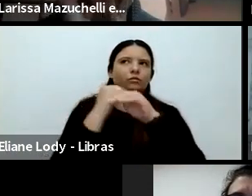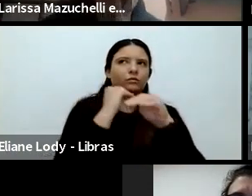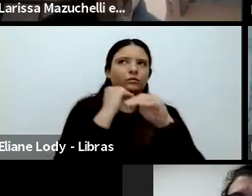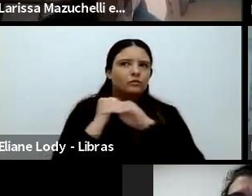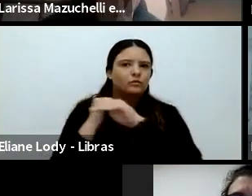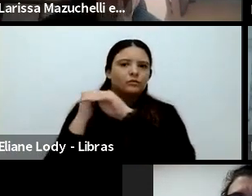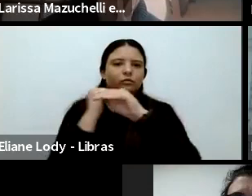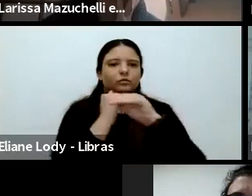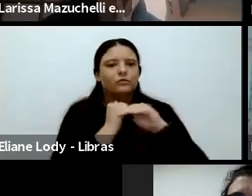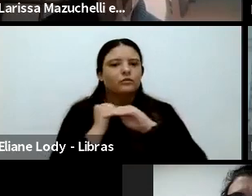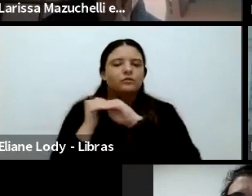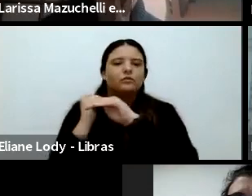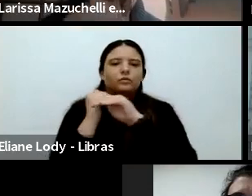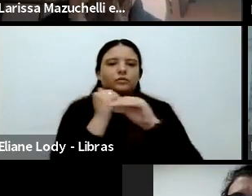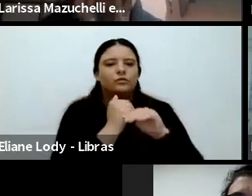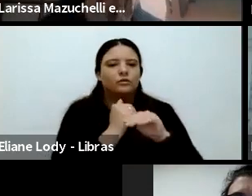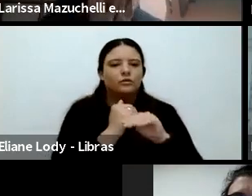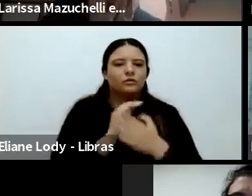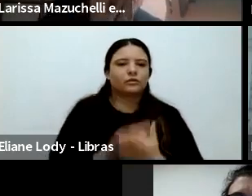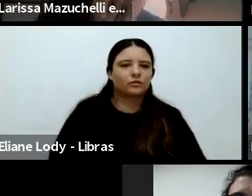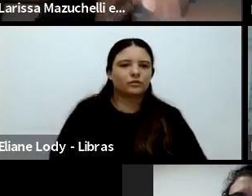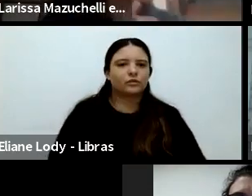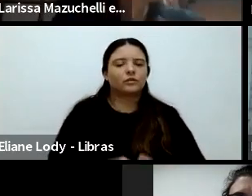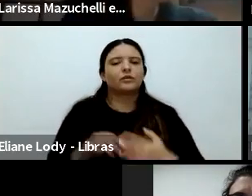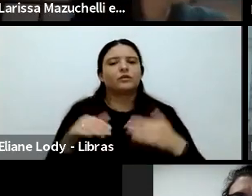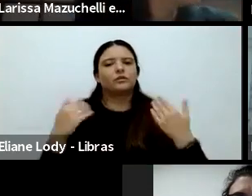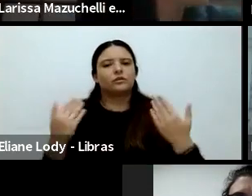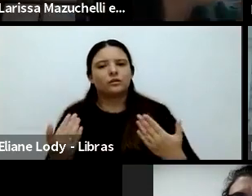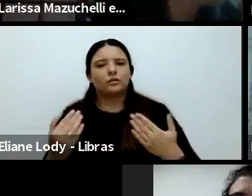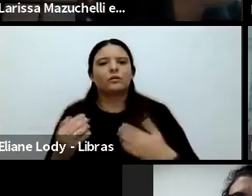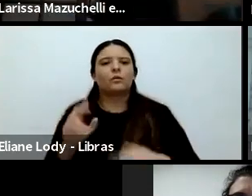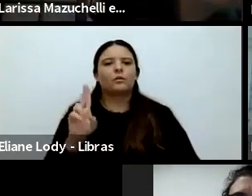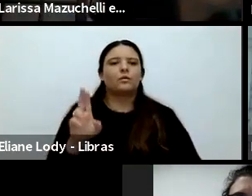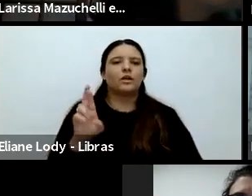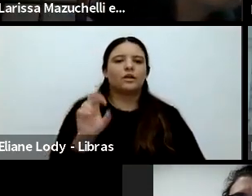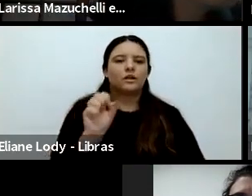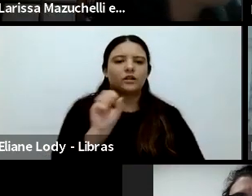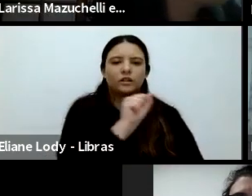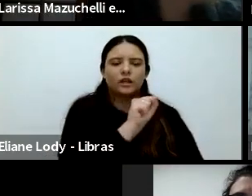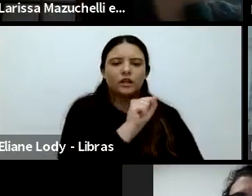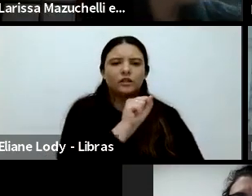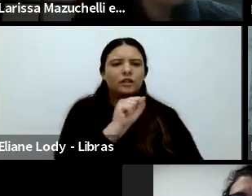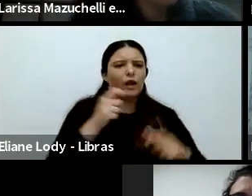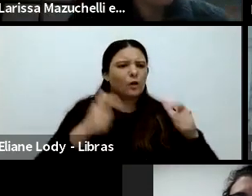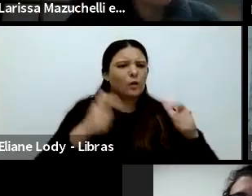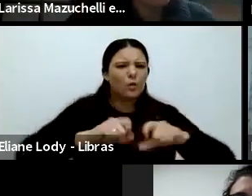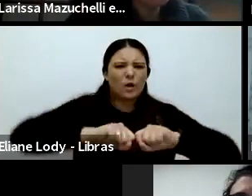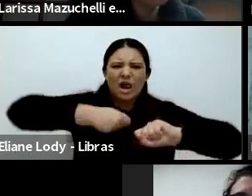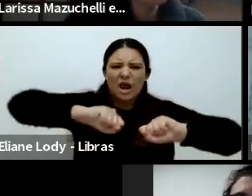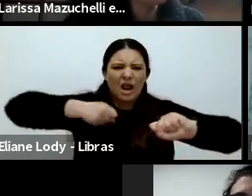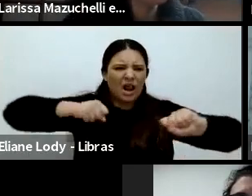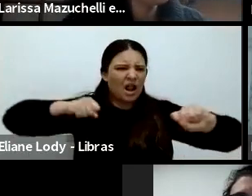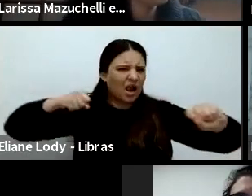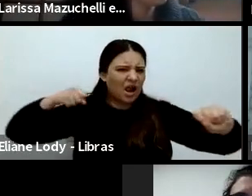something like 10 times. zones. So it's mammoth So it's mammoth place. , and they wanted to have , and they wanted to have, they want , and they wanted to have. They wanted to evolve, the new